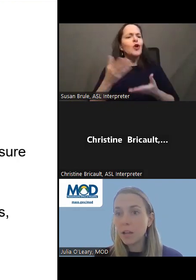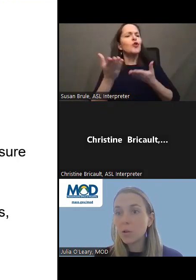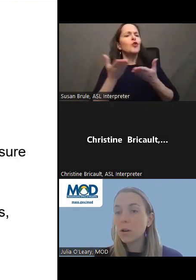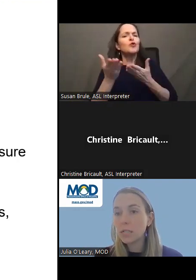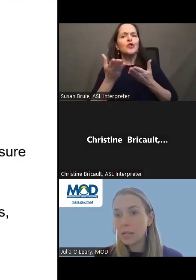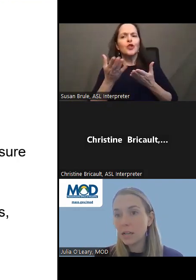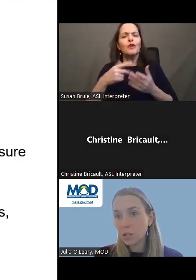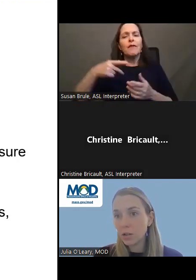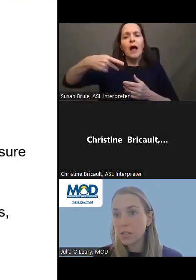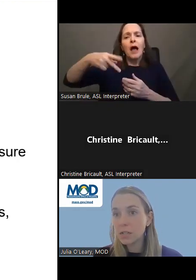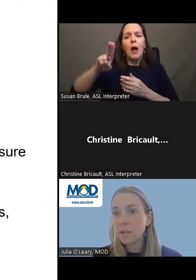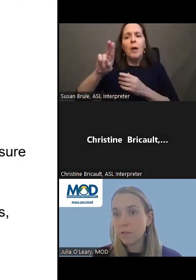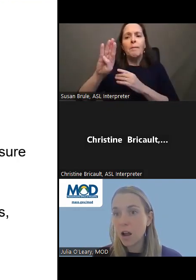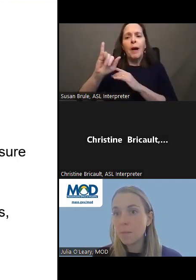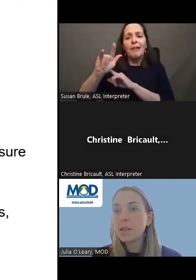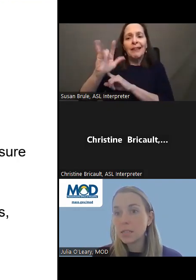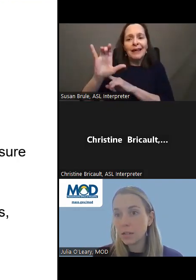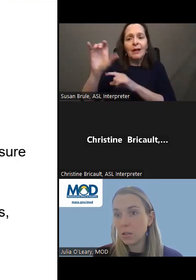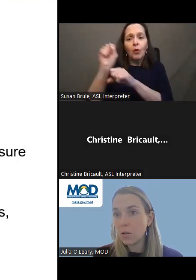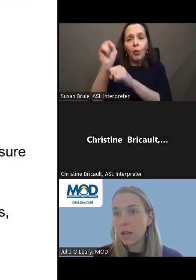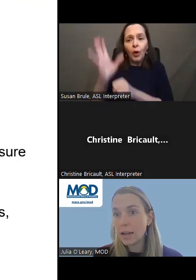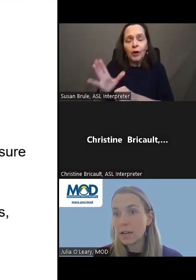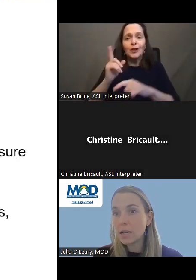public who are seeking services from state and local entities.